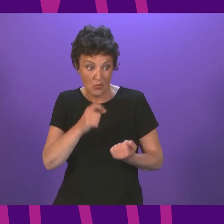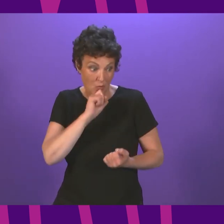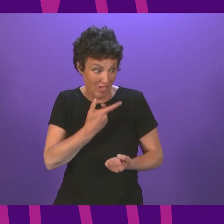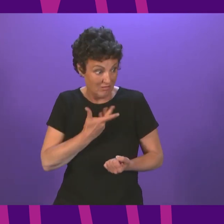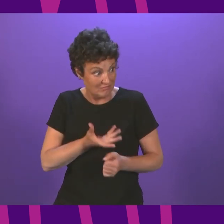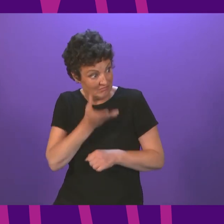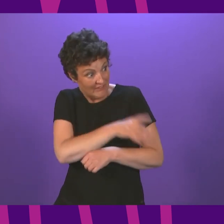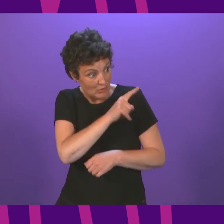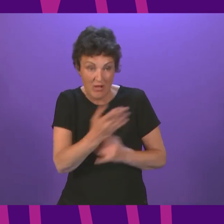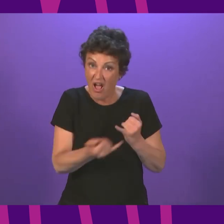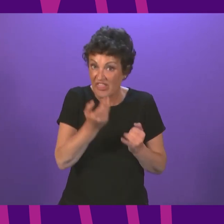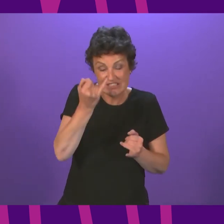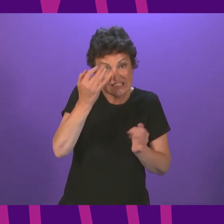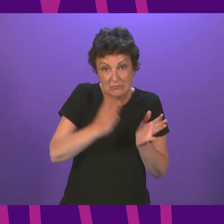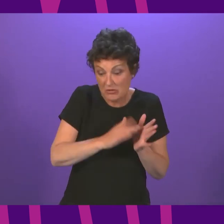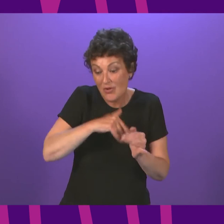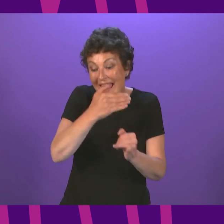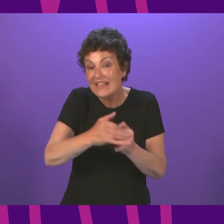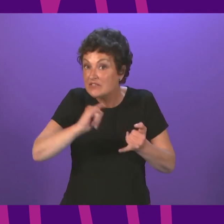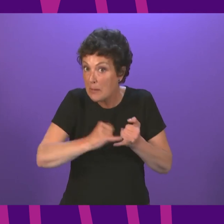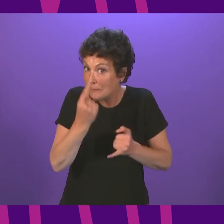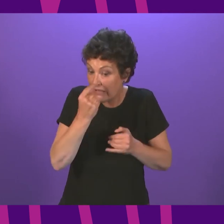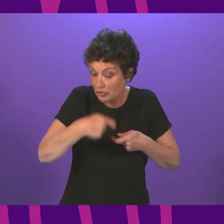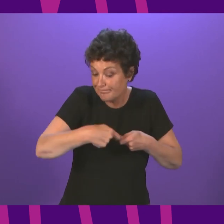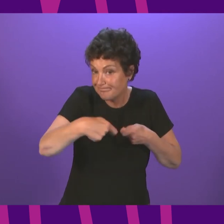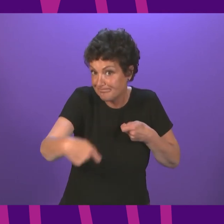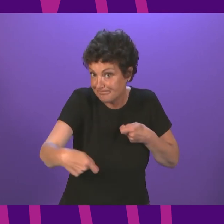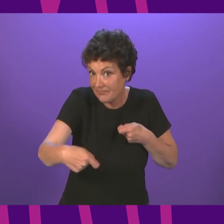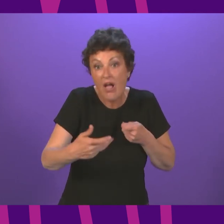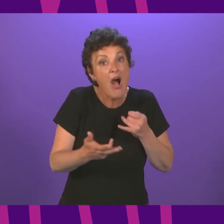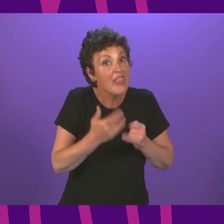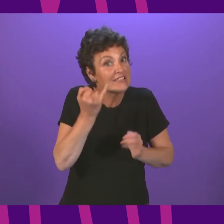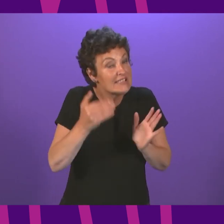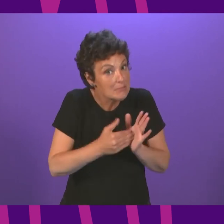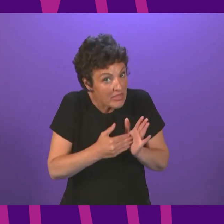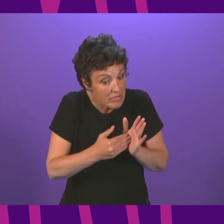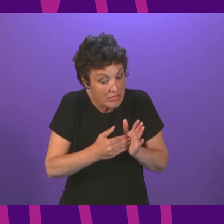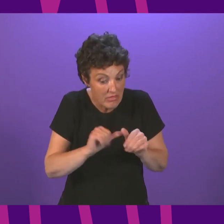the bill, which do not chart new ground but simply extend the provisions on which the